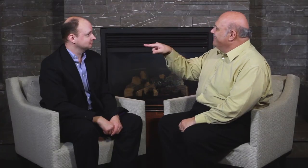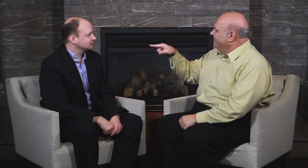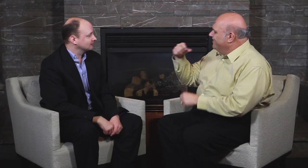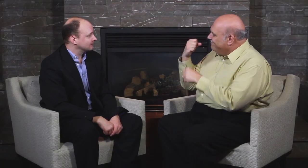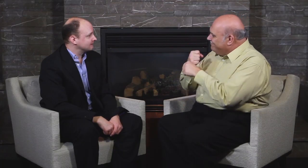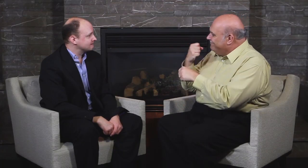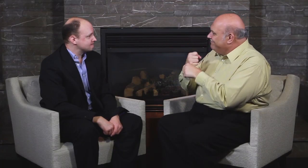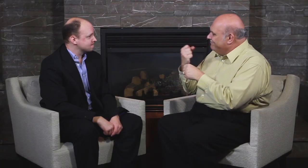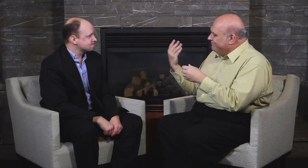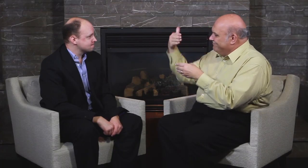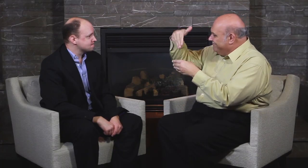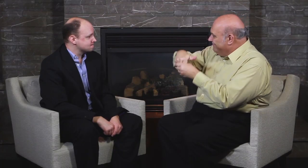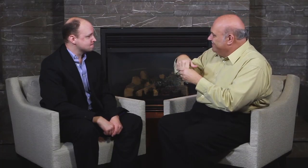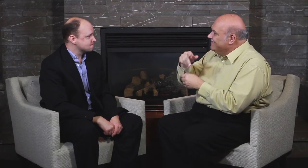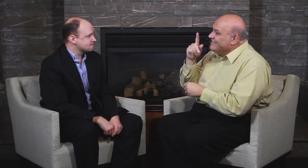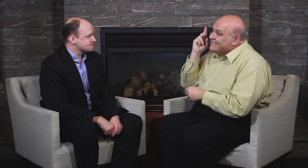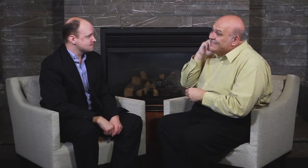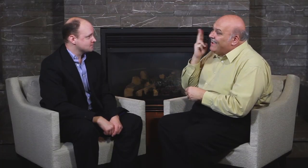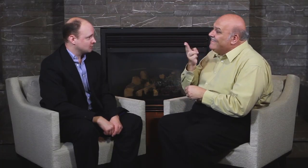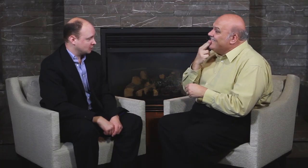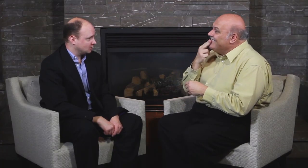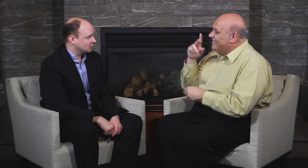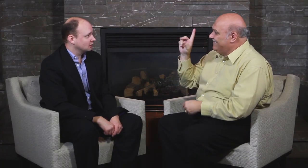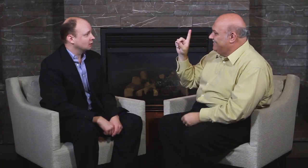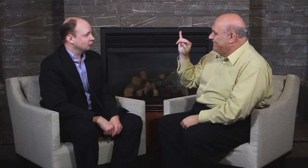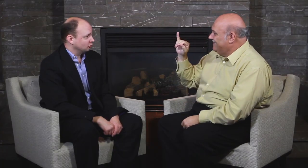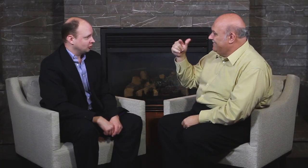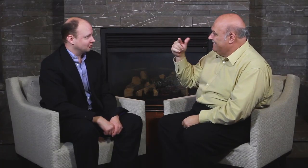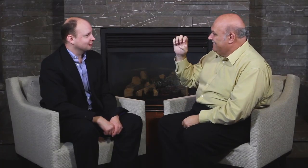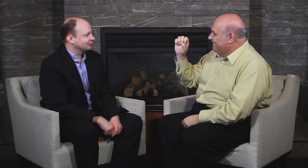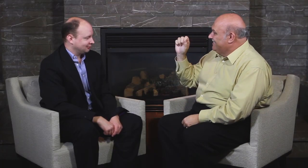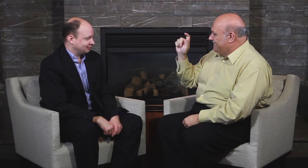How long have you worked for the Deaf